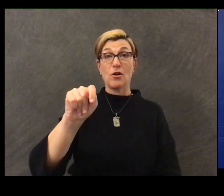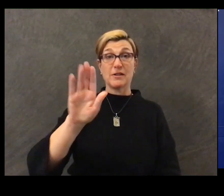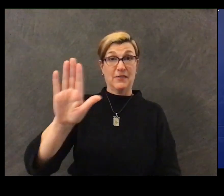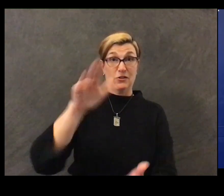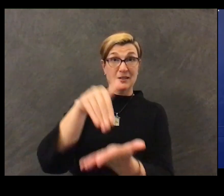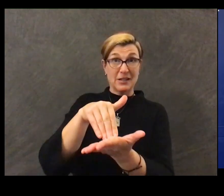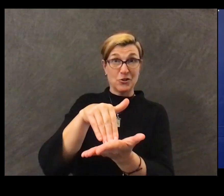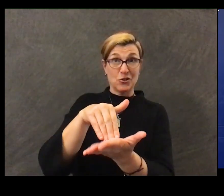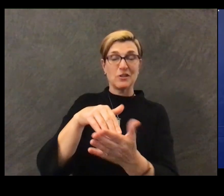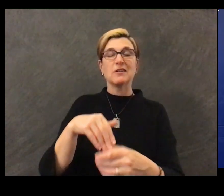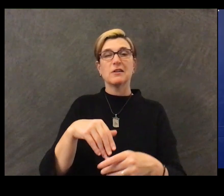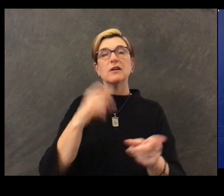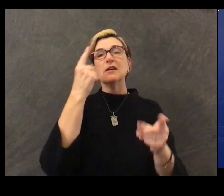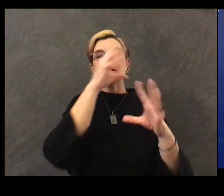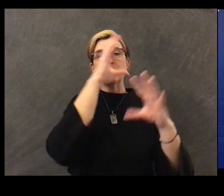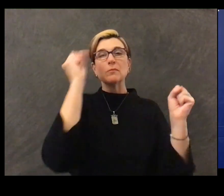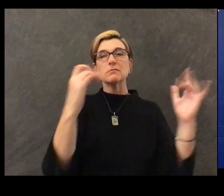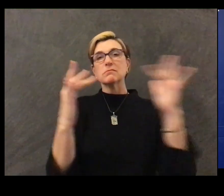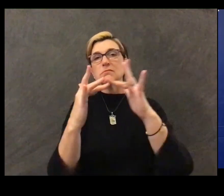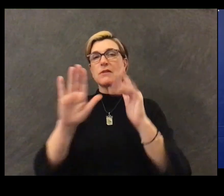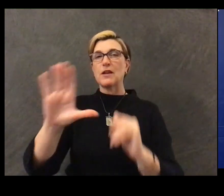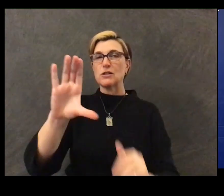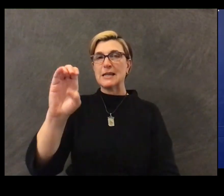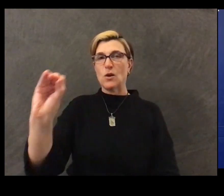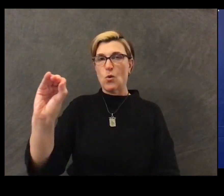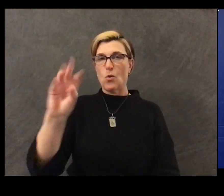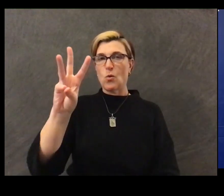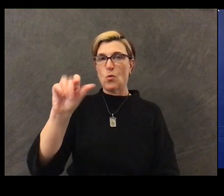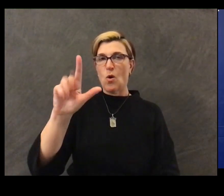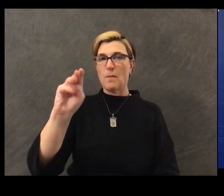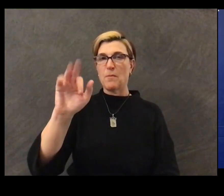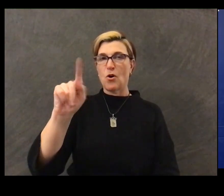the to the president and CEO of Walmart to ask Walmart to get in the gowns